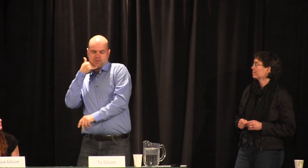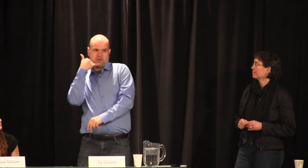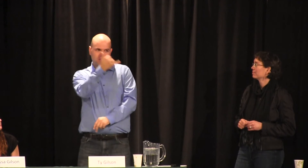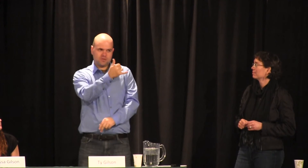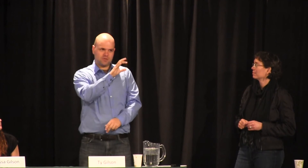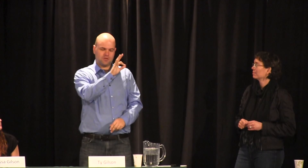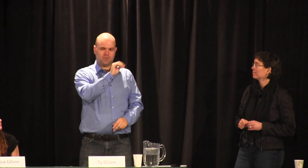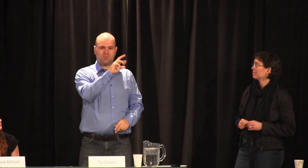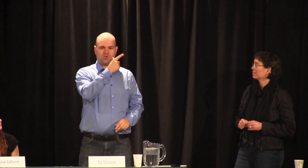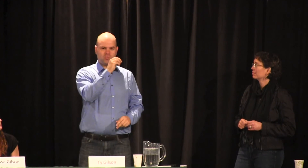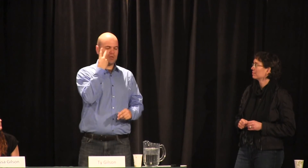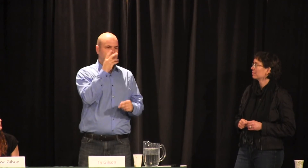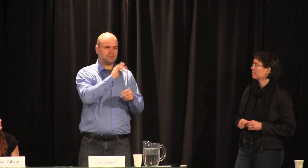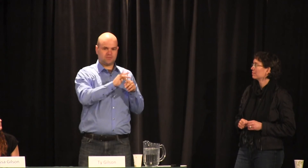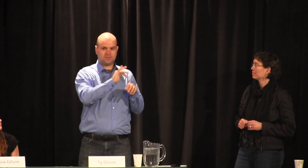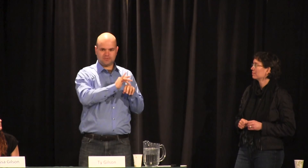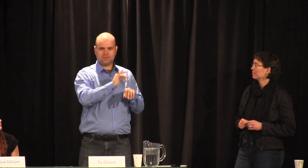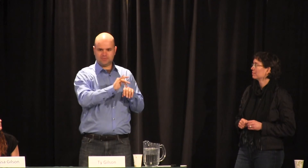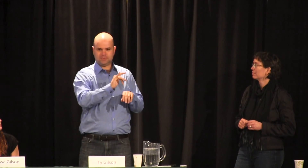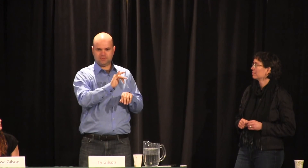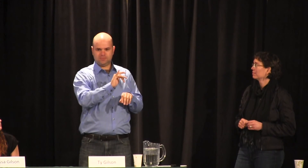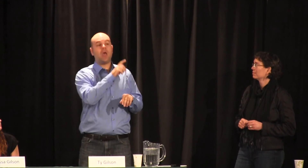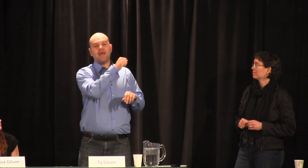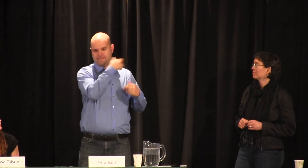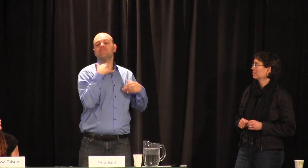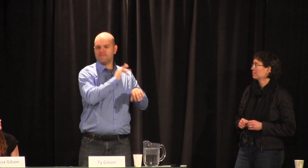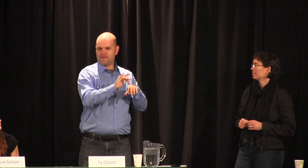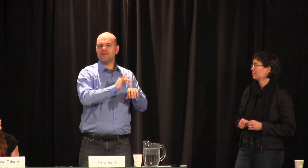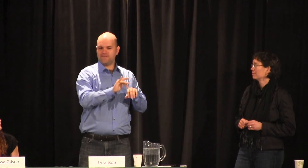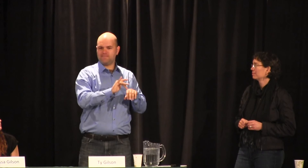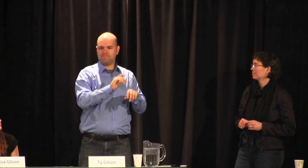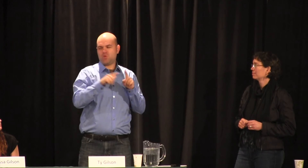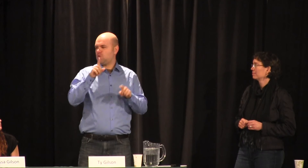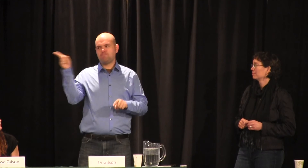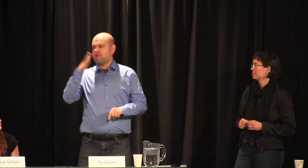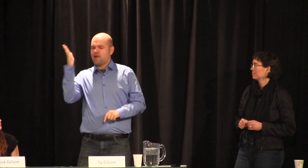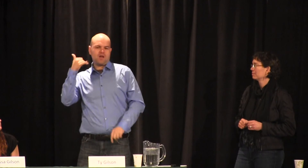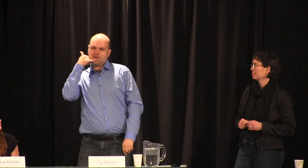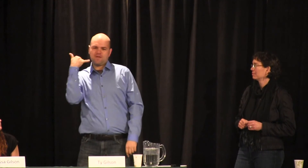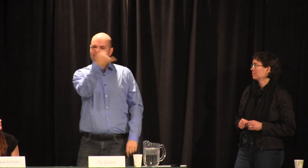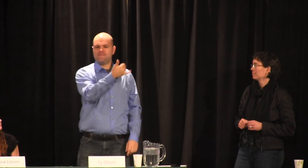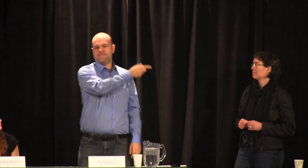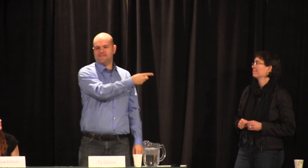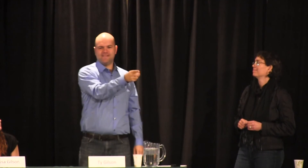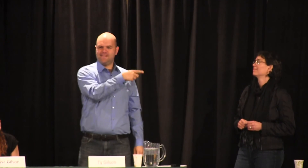they weren't doing their job. And that's when we told her that she had to make sure that they had interpreters at Fargo